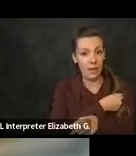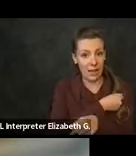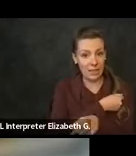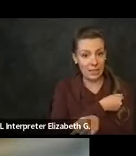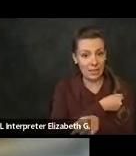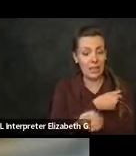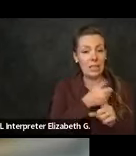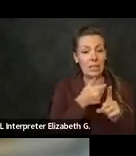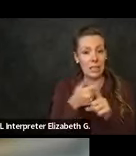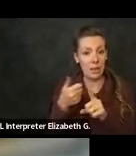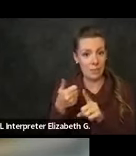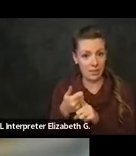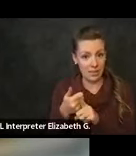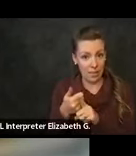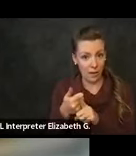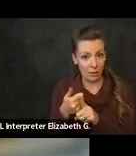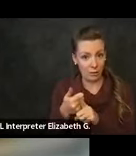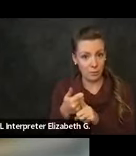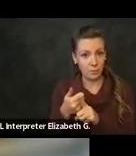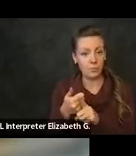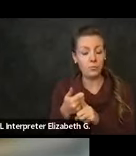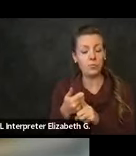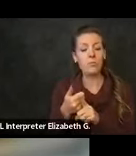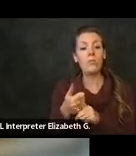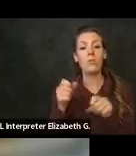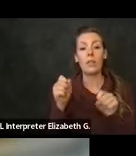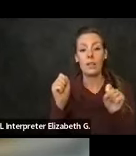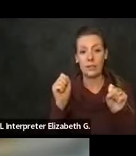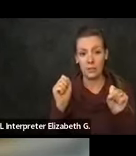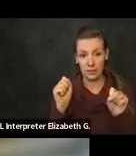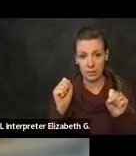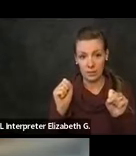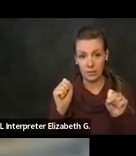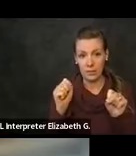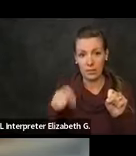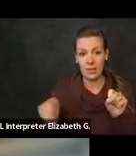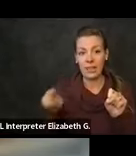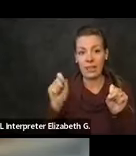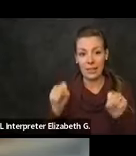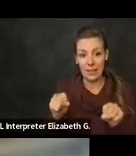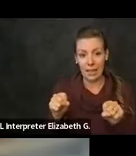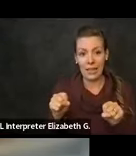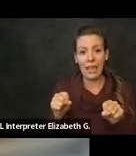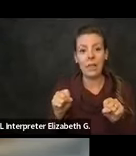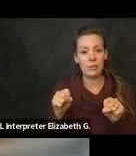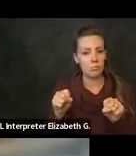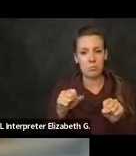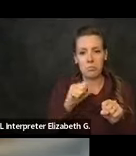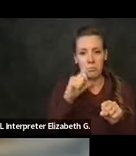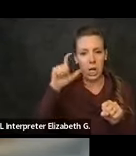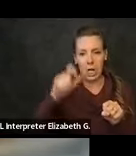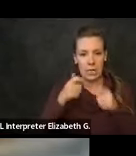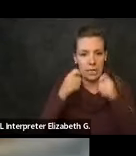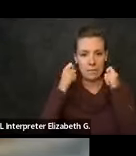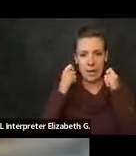Stable cohorts of 100 or fewer fully vaccinated individuals to go Mass was indoors.